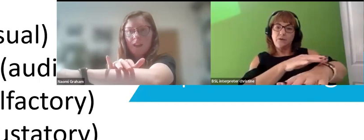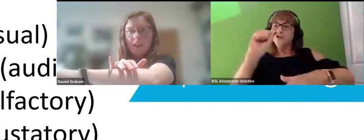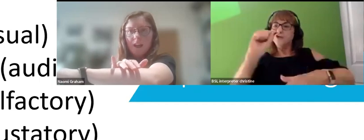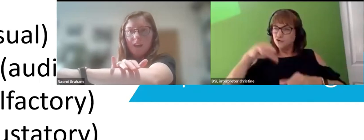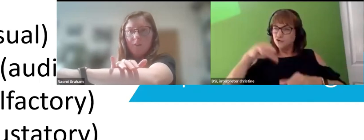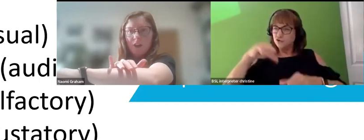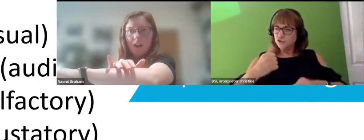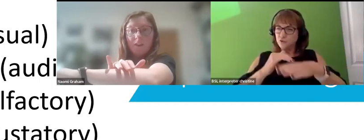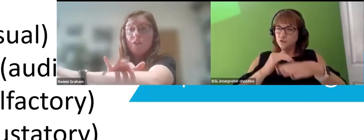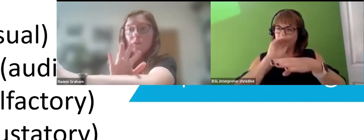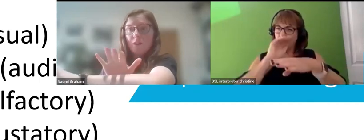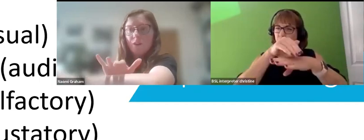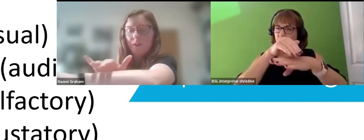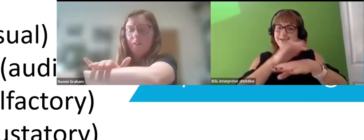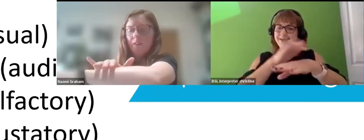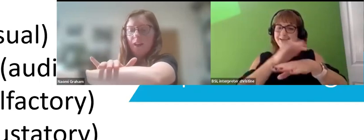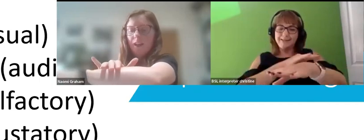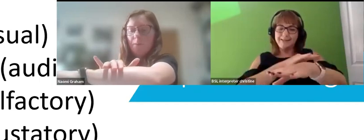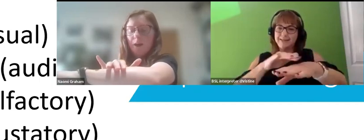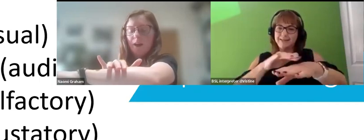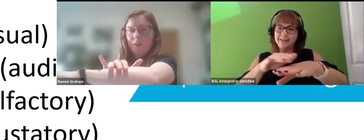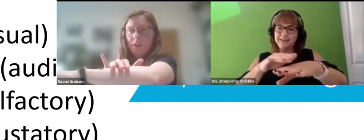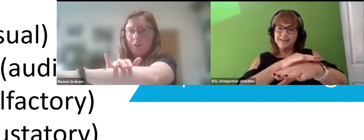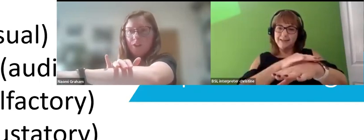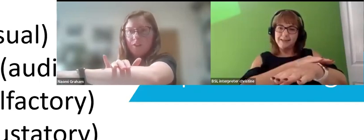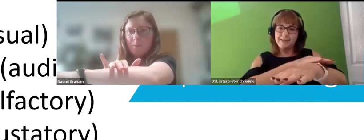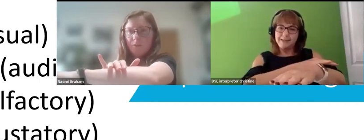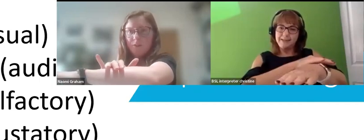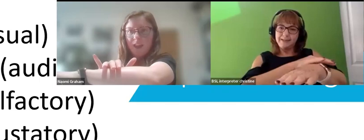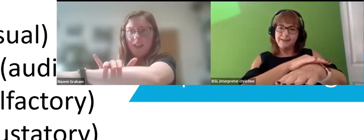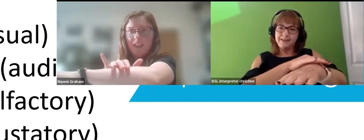and if you go at this. Don't do it if you don't like it, but if you go just above your skin